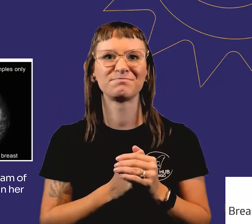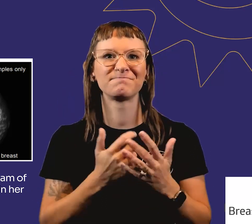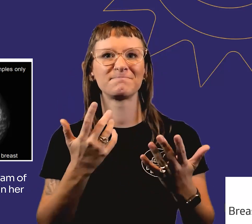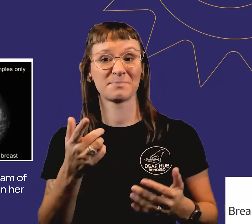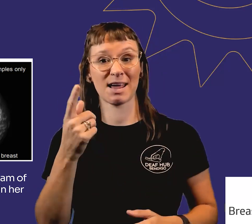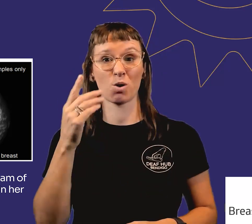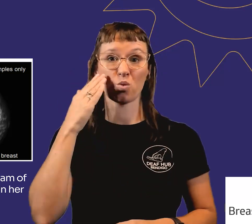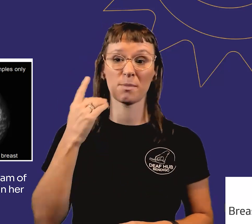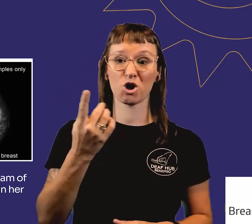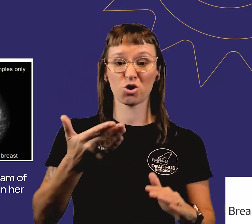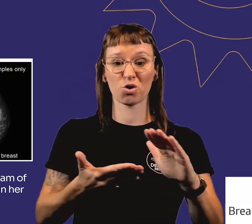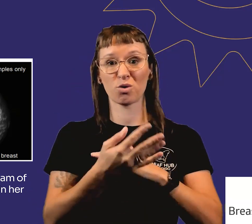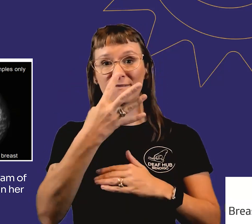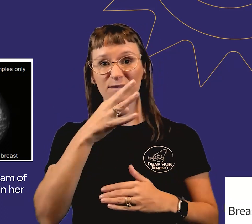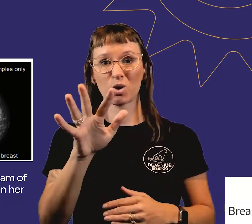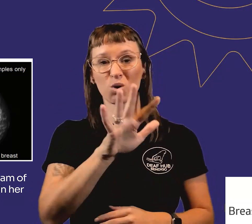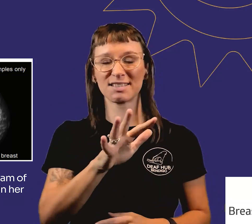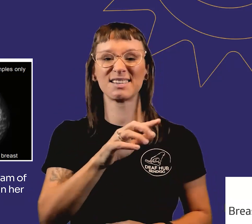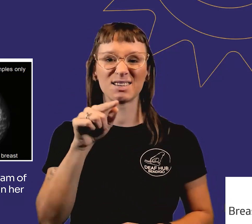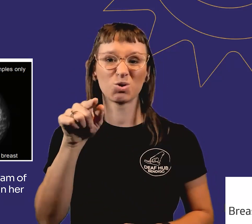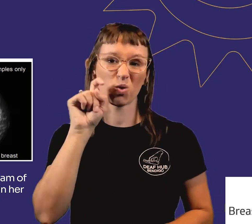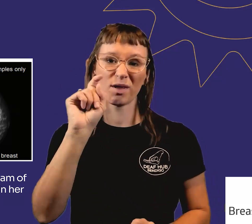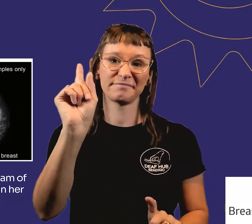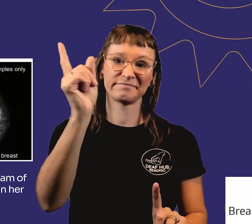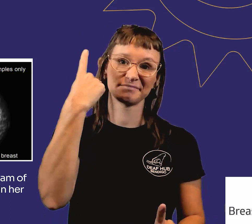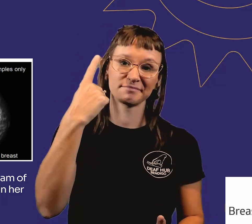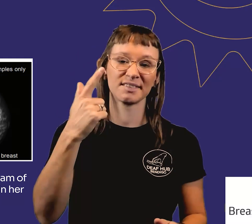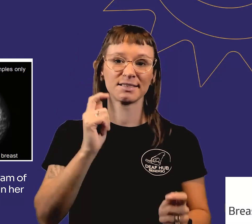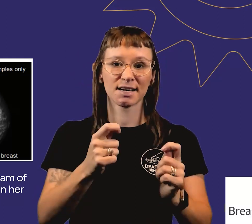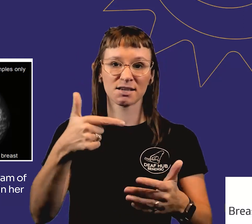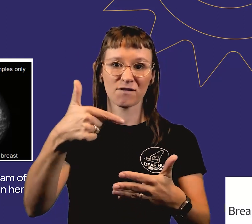will be detected and there is a chance that more women will be asked to come back for further